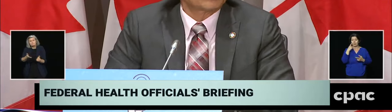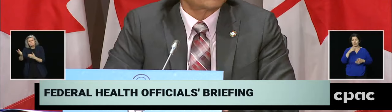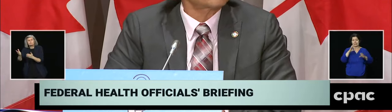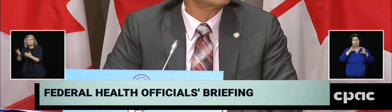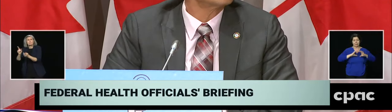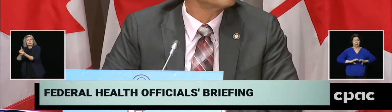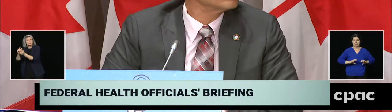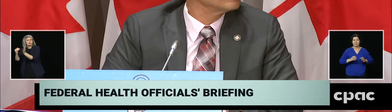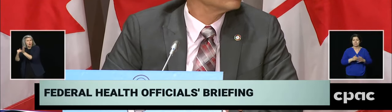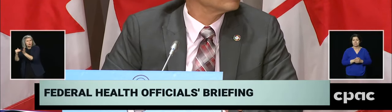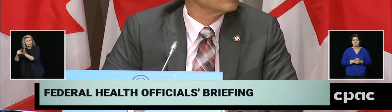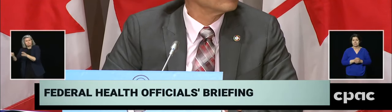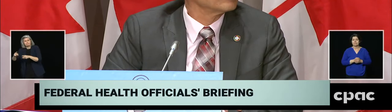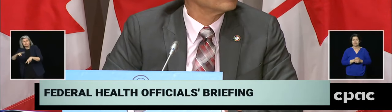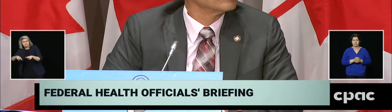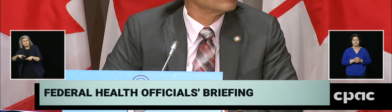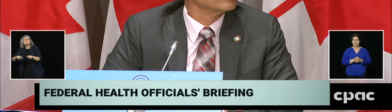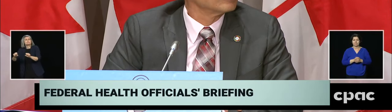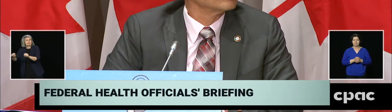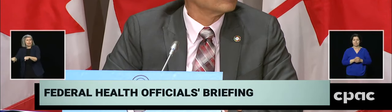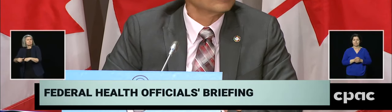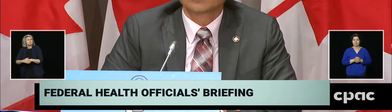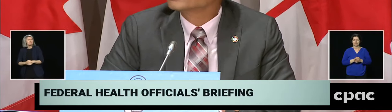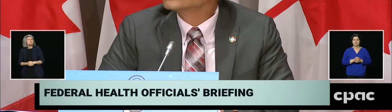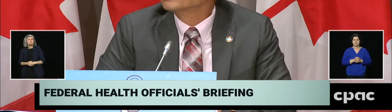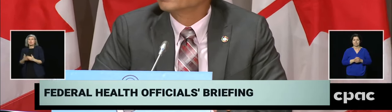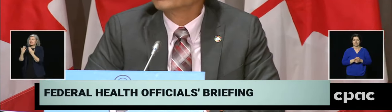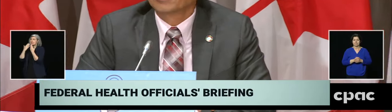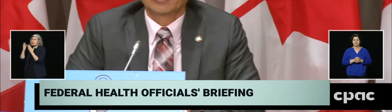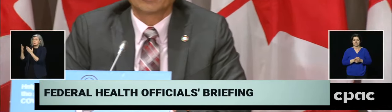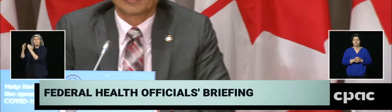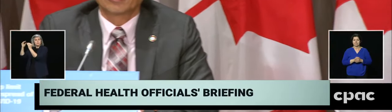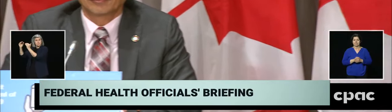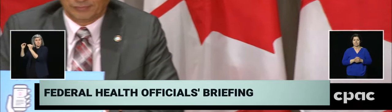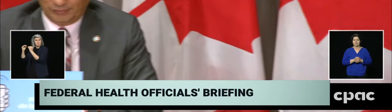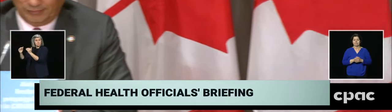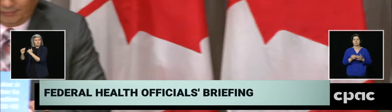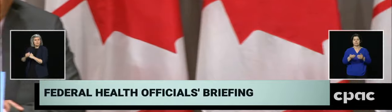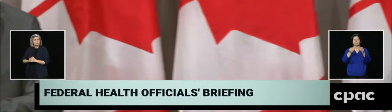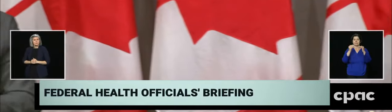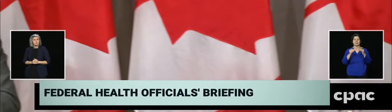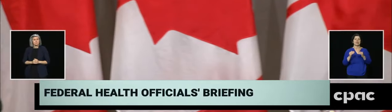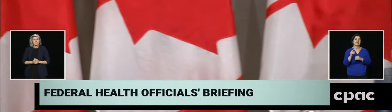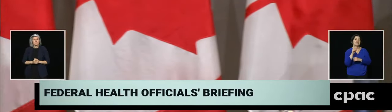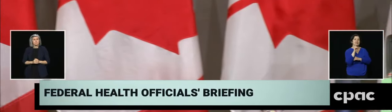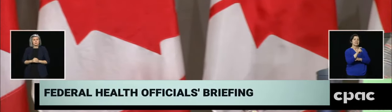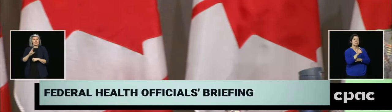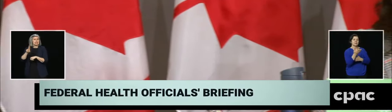THANK YOU. NEXT QUESTION. [ End of Interpretation ] THANK YOU, MERCI.